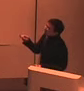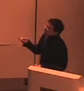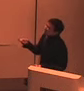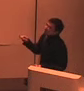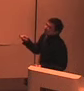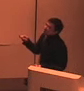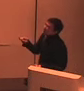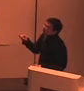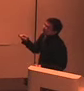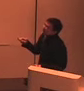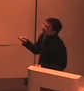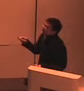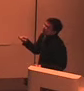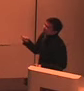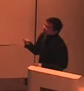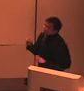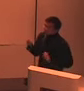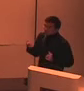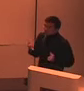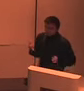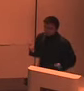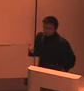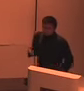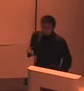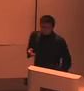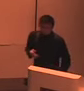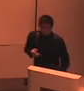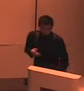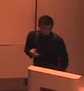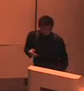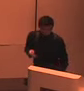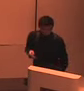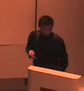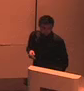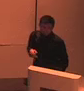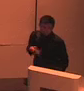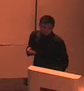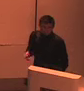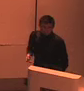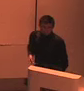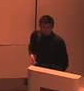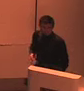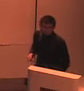looks very big, but not just a huge, disturbing house.